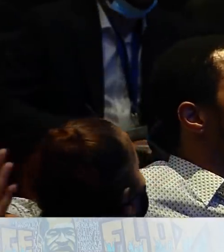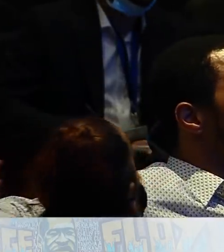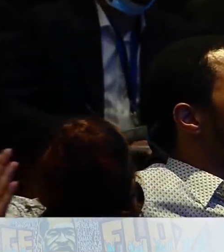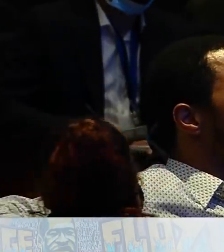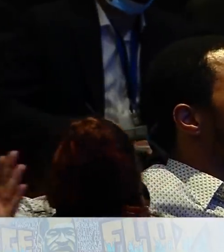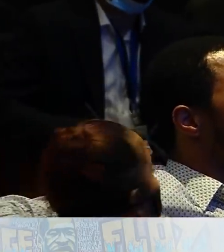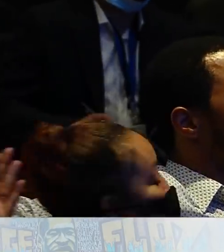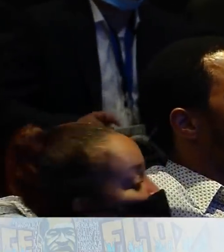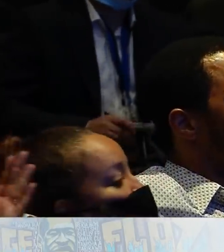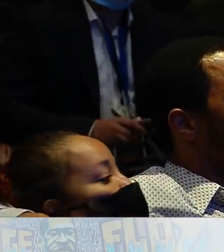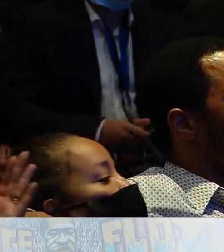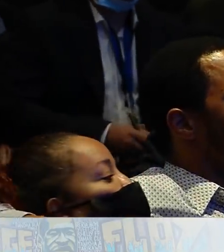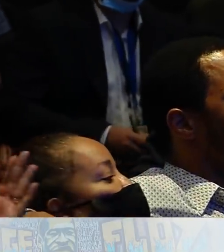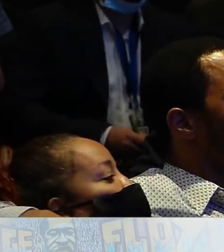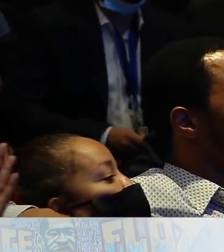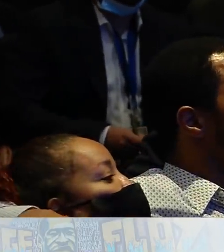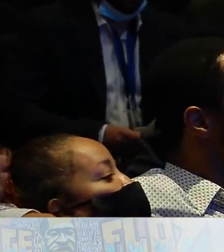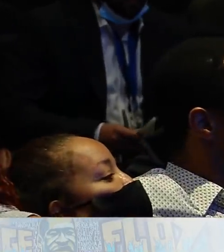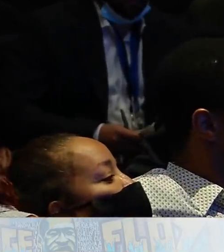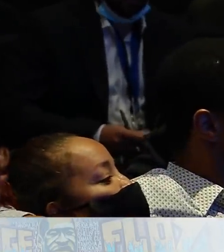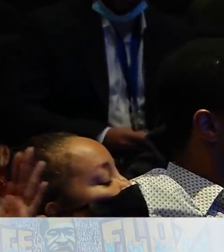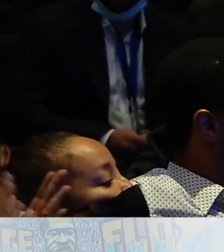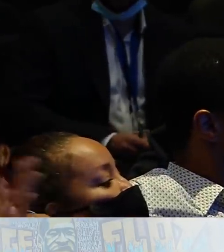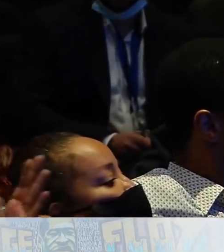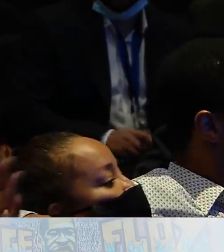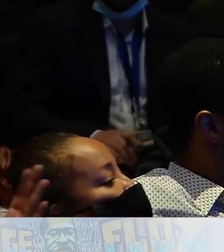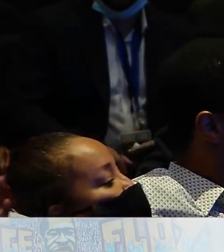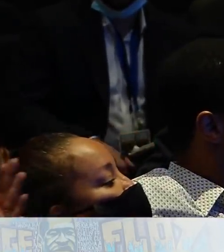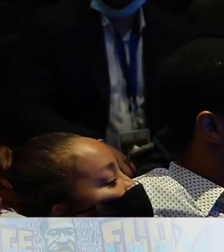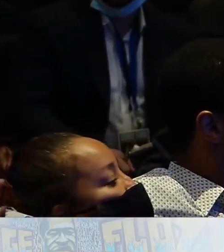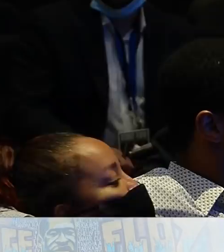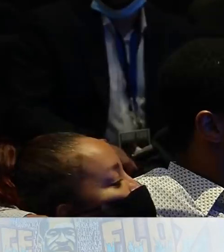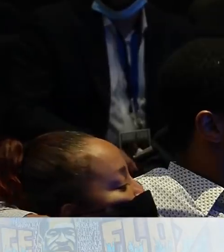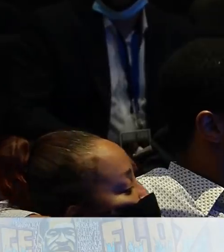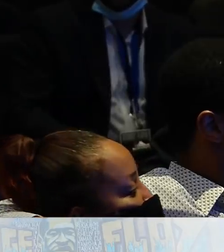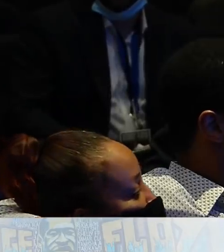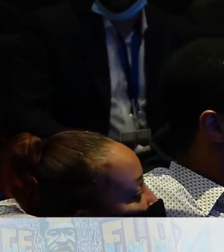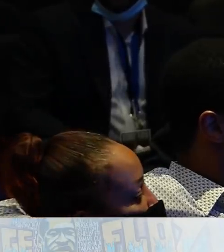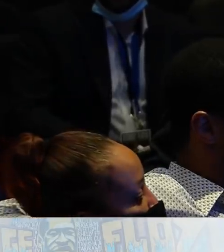A CENTURY. AND REVEREND JESSIE JACKSON IS